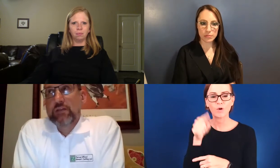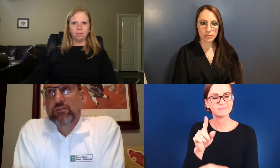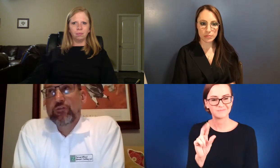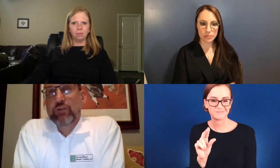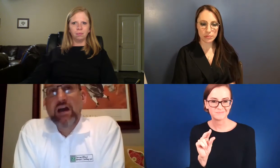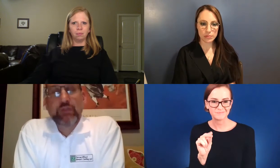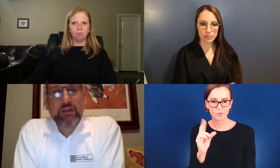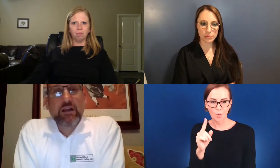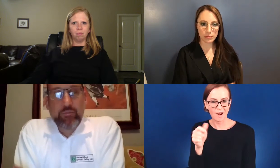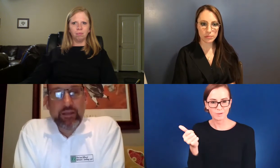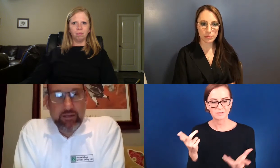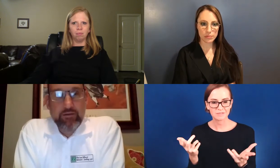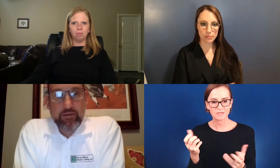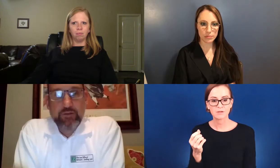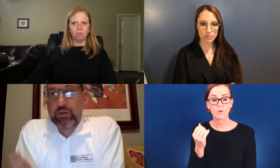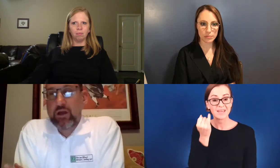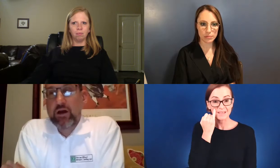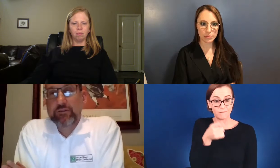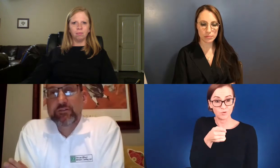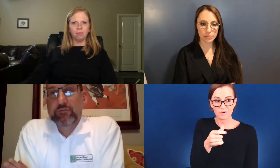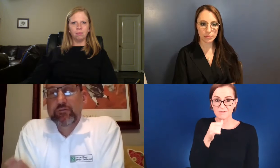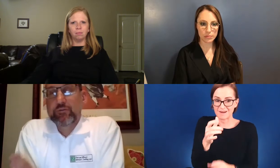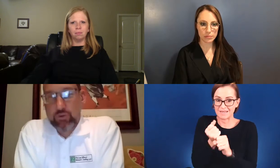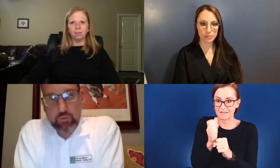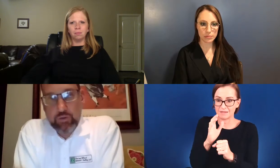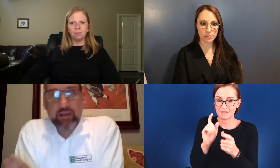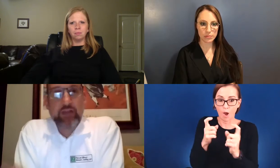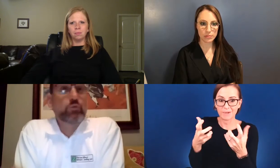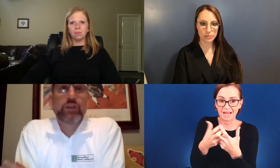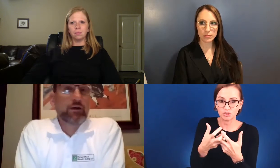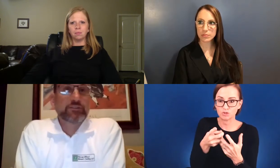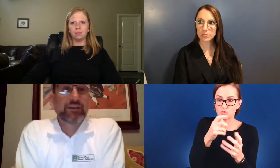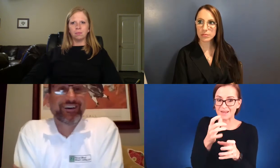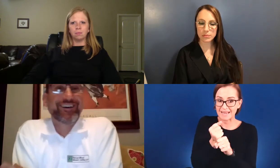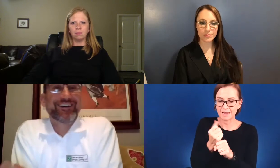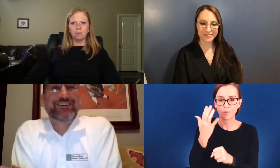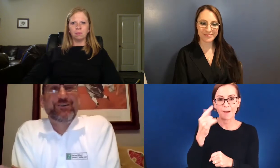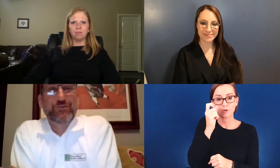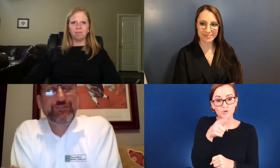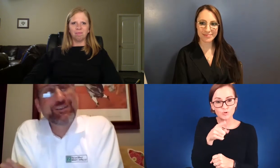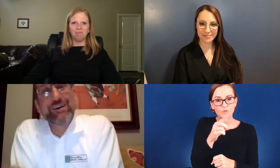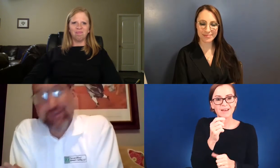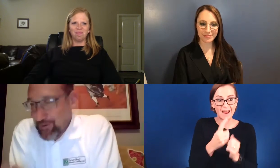And so if you're not being accommodated, it's because you and everyone else who was,